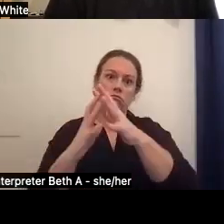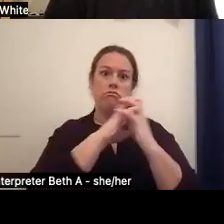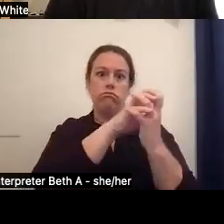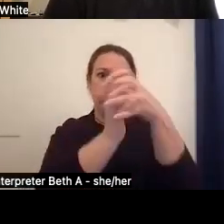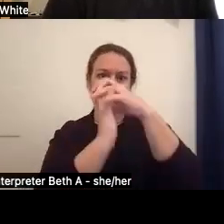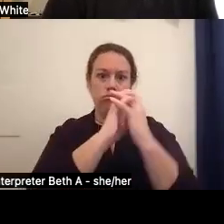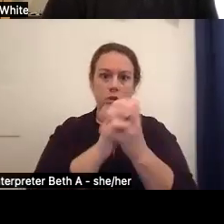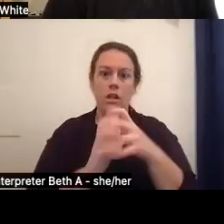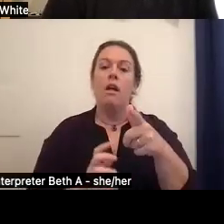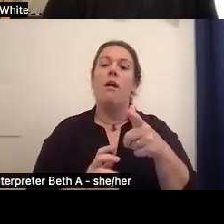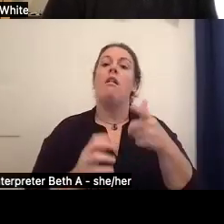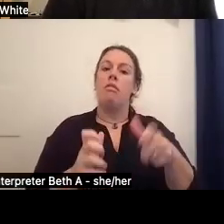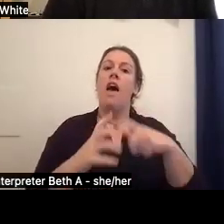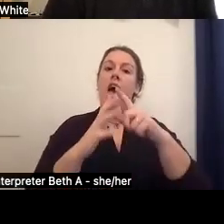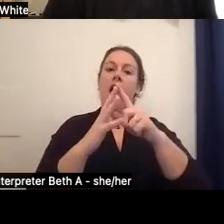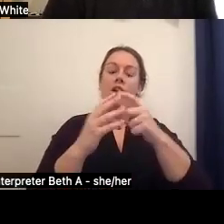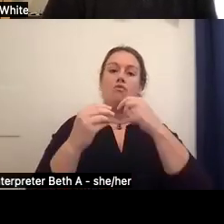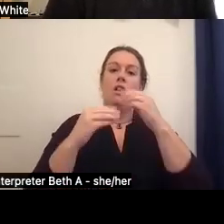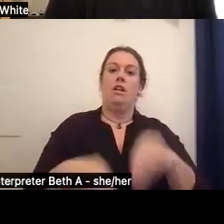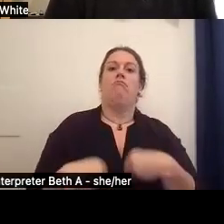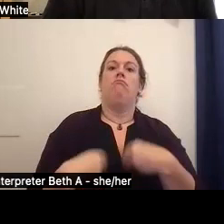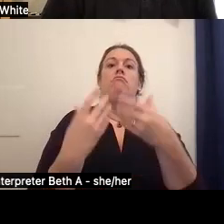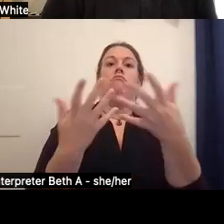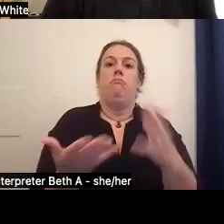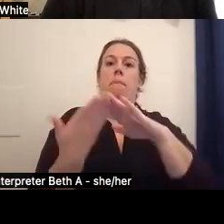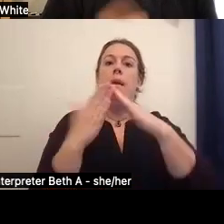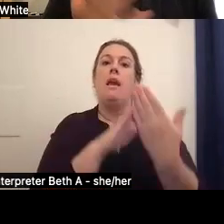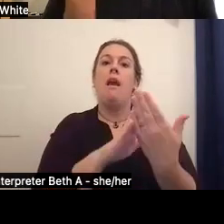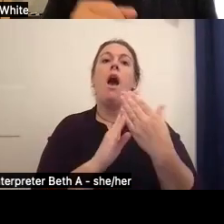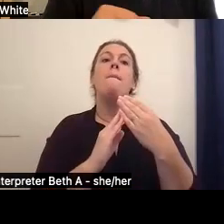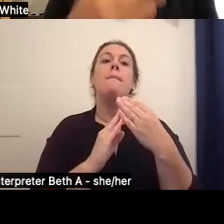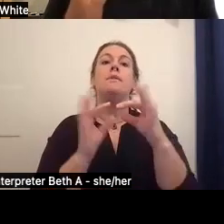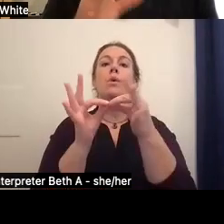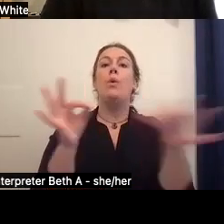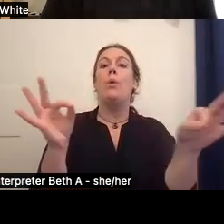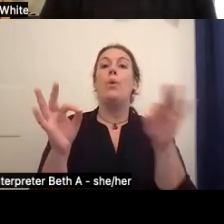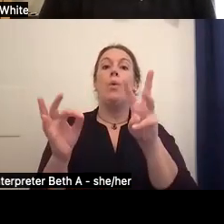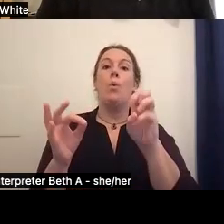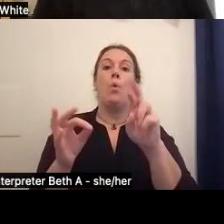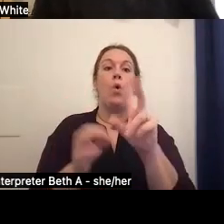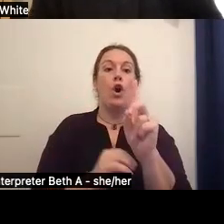So and then we'll throw this up for a quick second, so that's the works cited from some